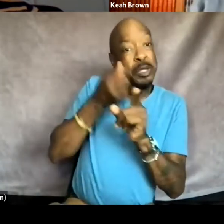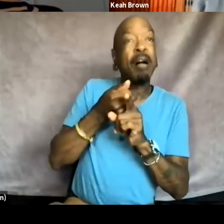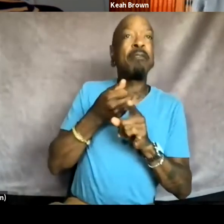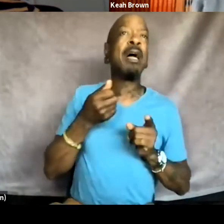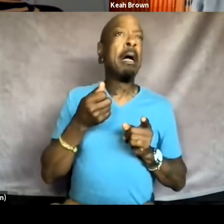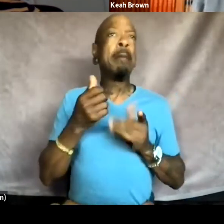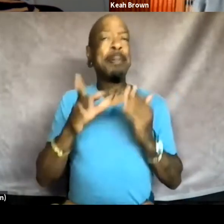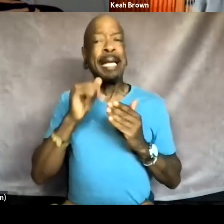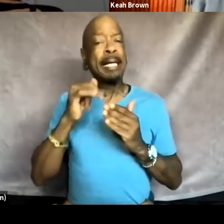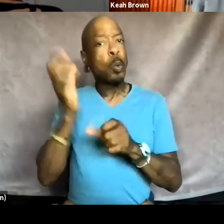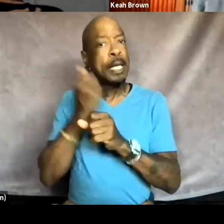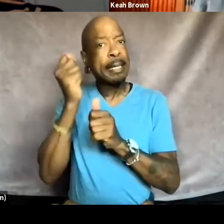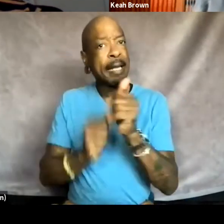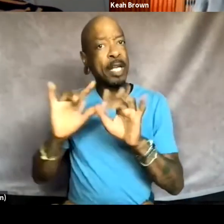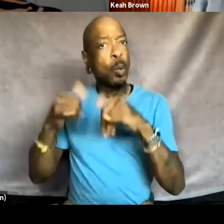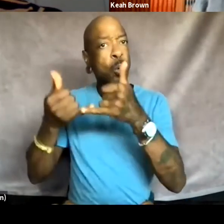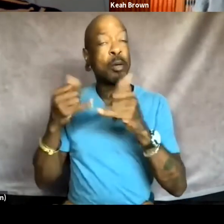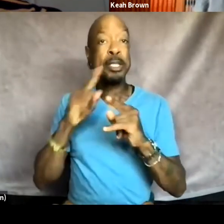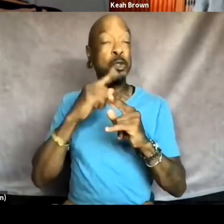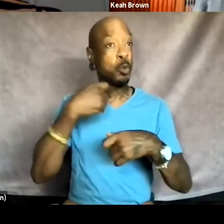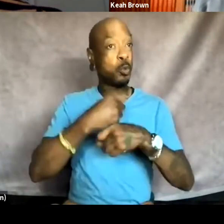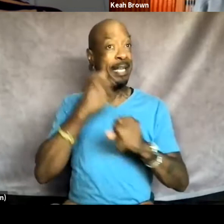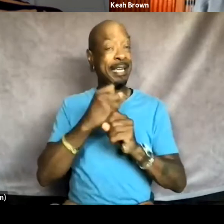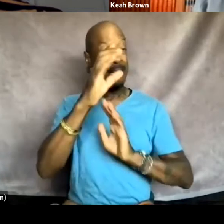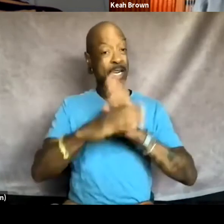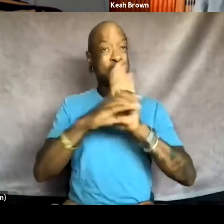a character that doesn't look anything like you or so far that the lived experience.